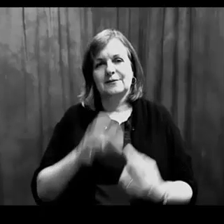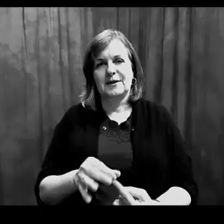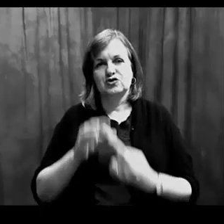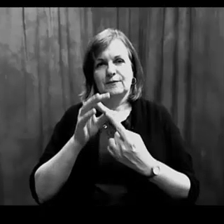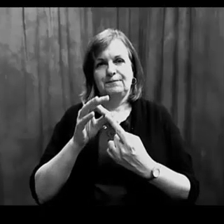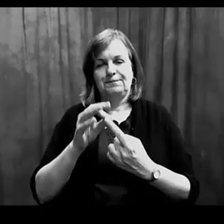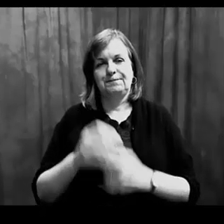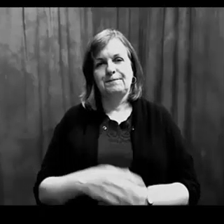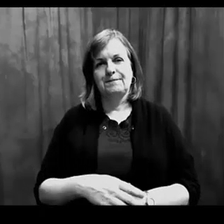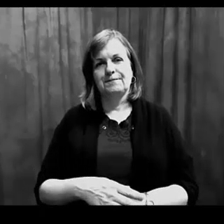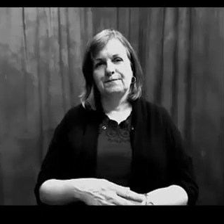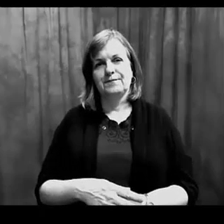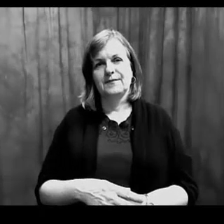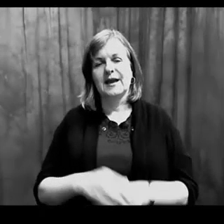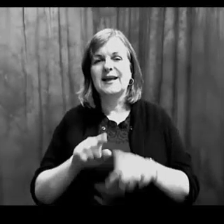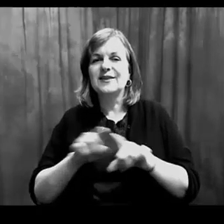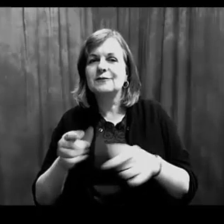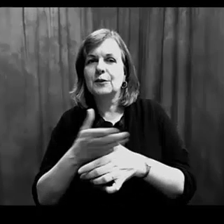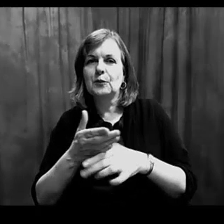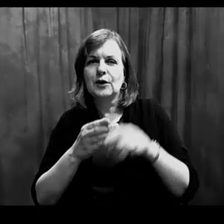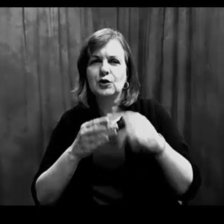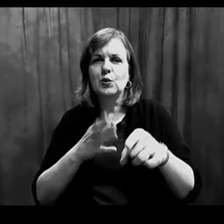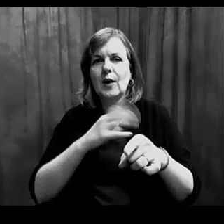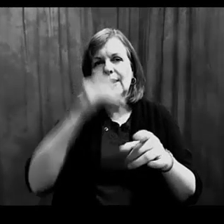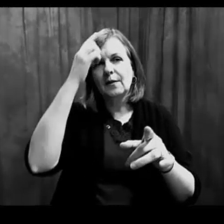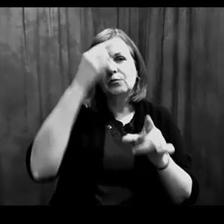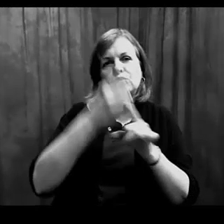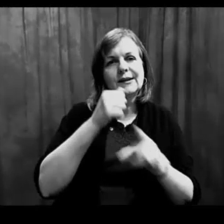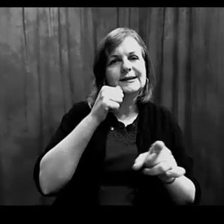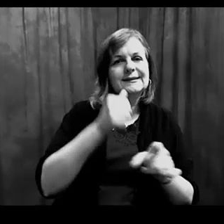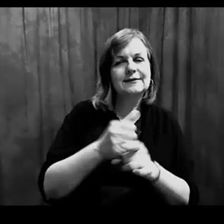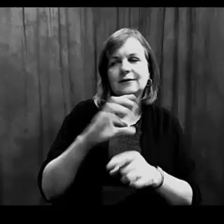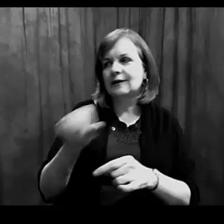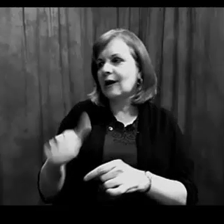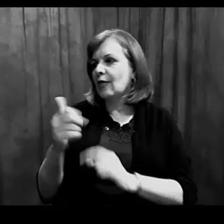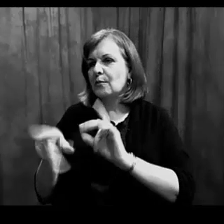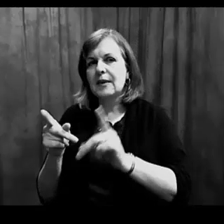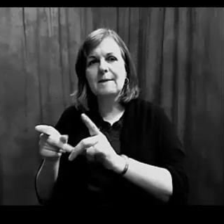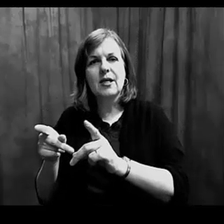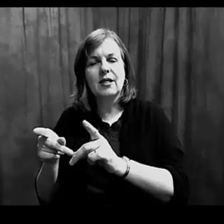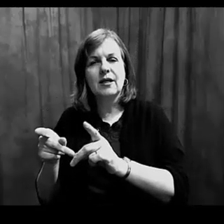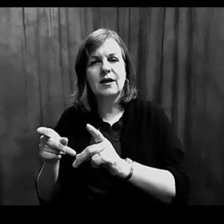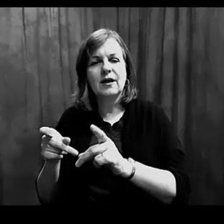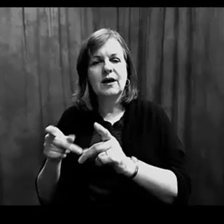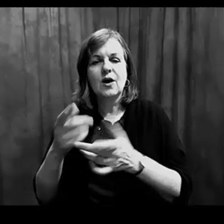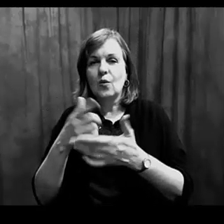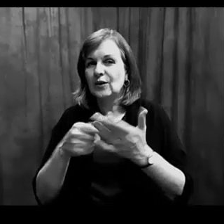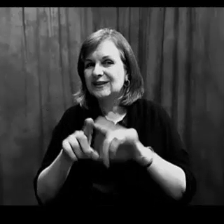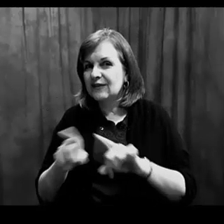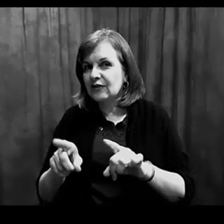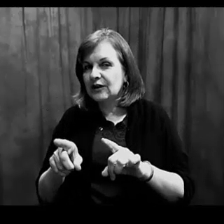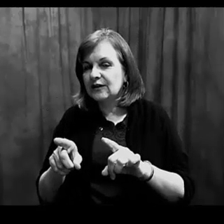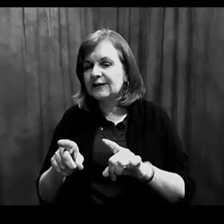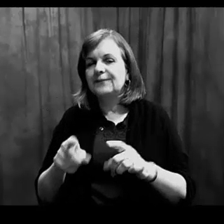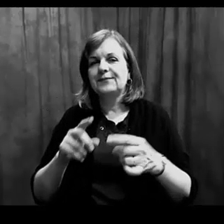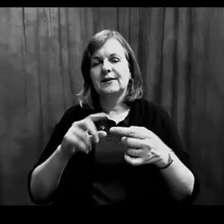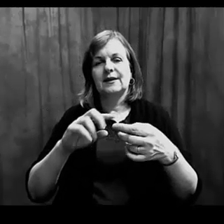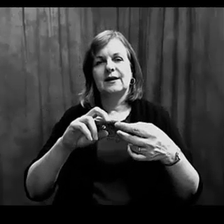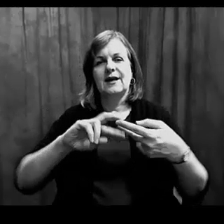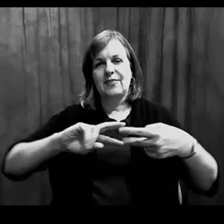what we look at the difference between you and your brothers and sisters and all of your classmates are those differences in the DNA